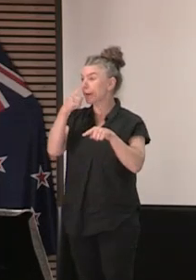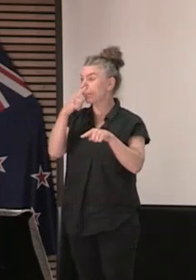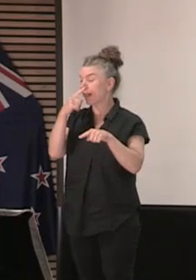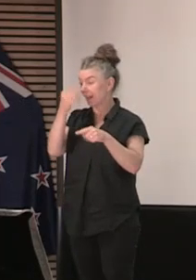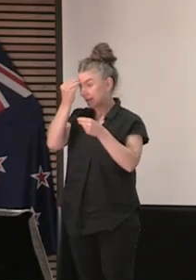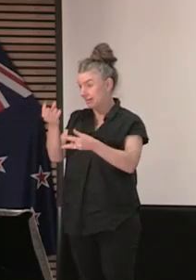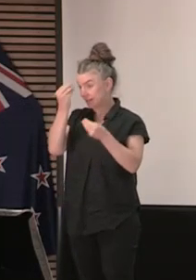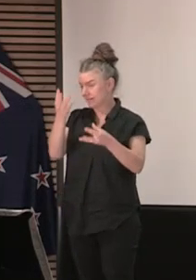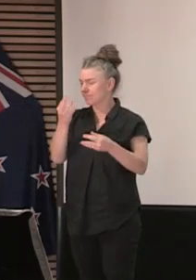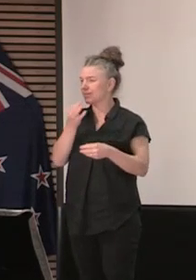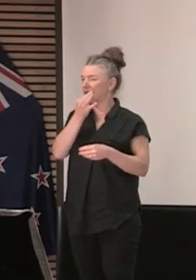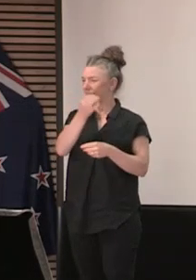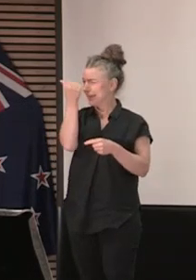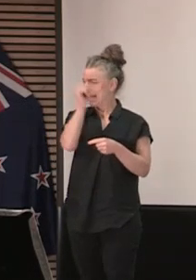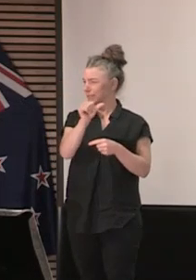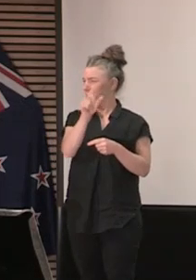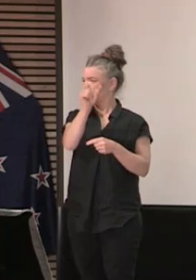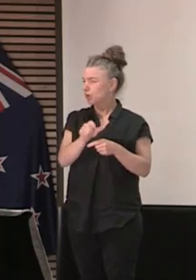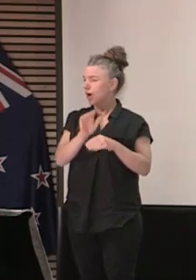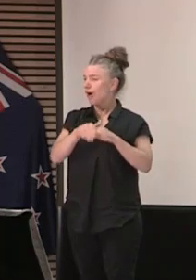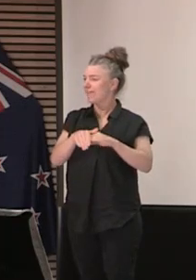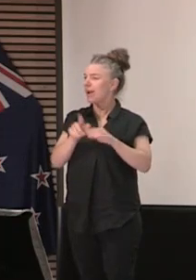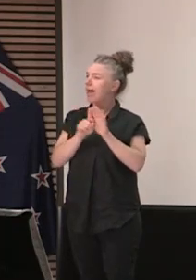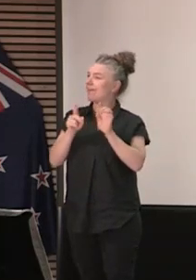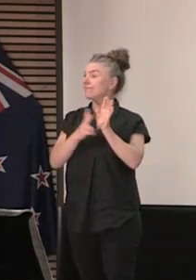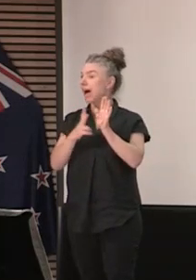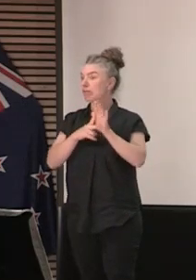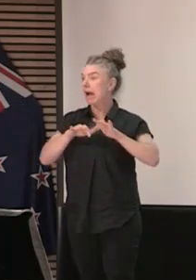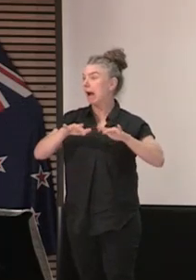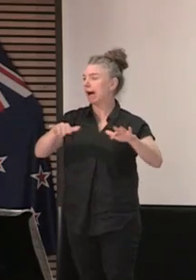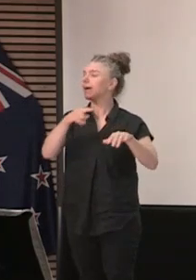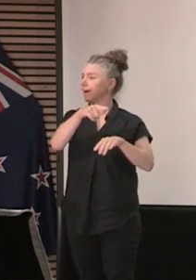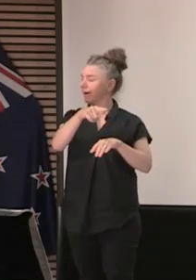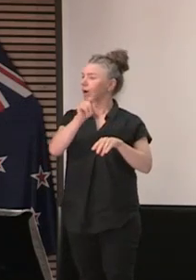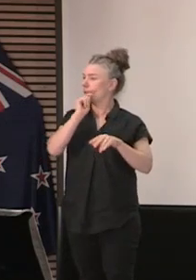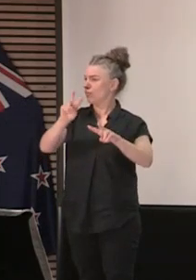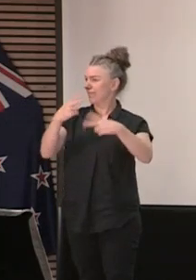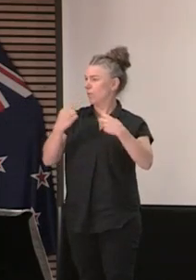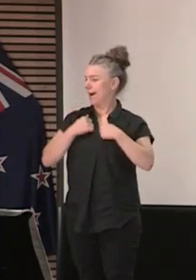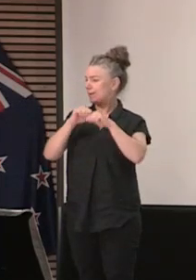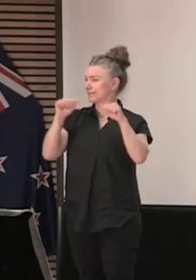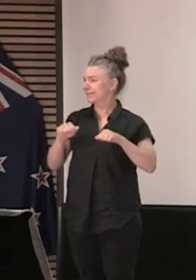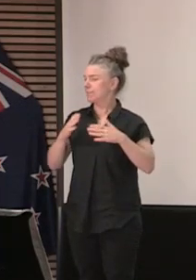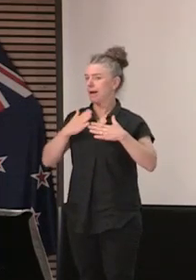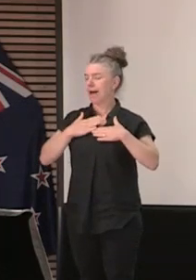. infectious diseases specialist. Dr Varal to do a review of. . that today. I'm meeting with.